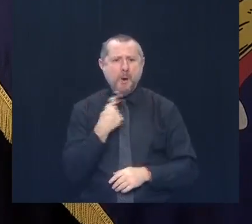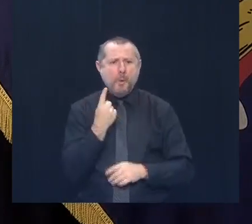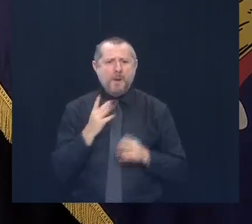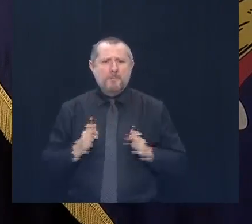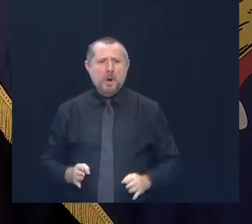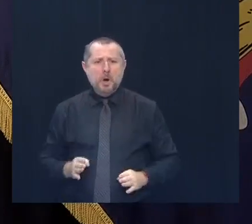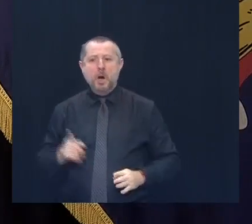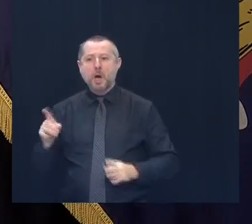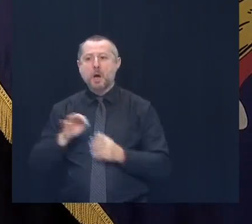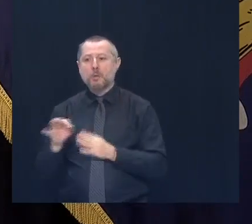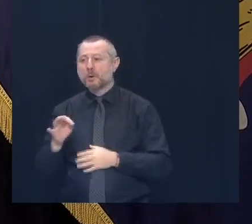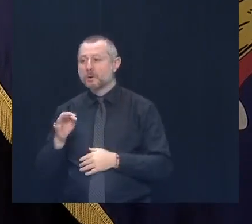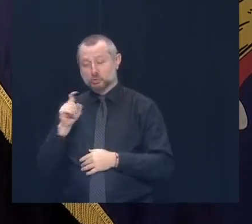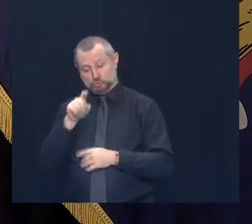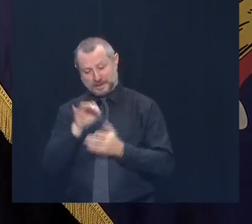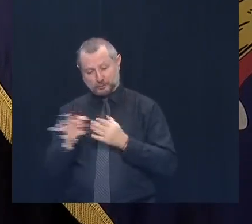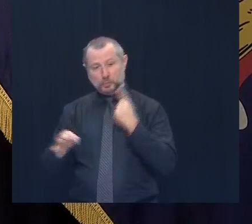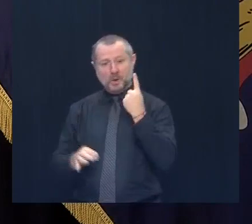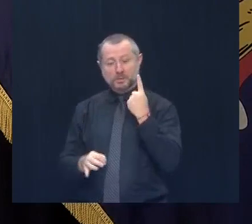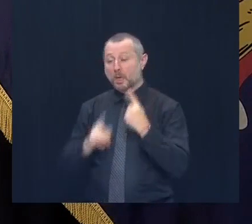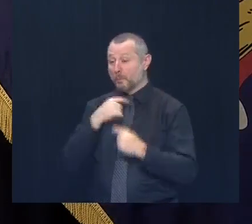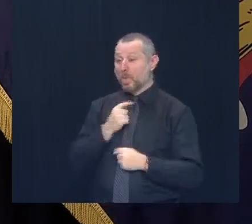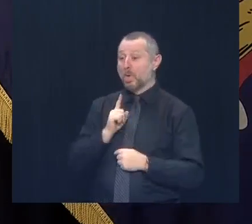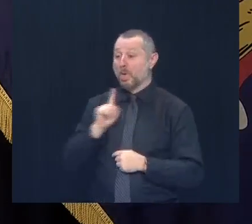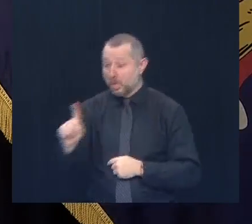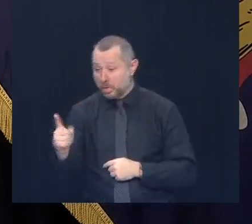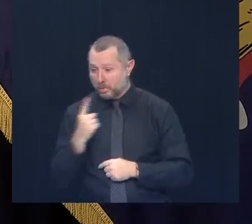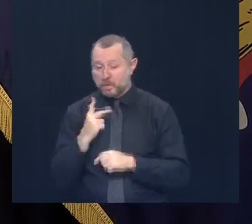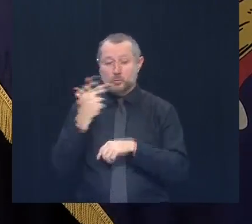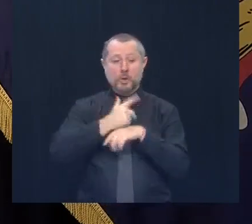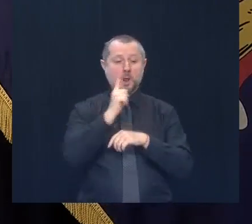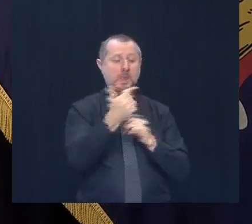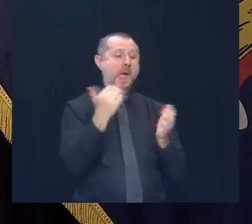THIS AND YOU GO FOR A SECOND TEST, THEYt( COULD WANT THAT AS TWO POSITIVES.